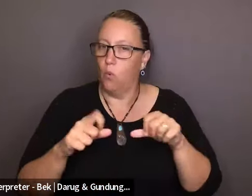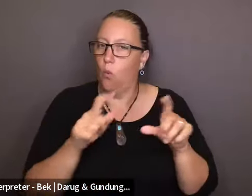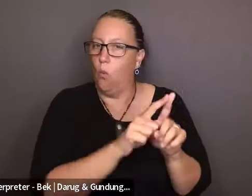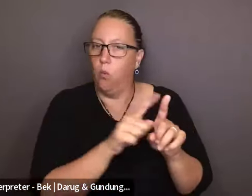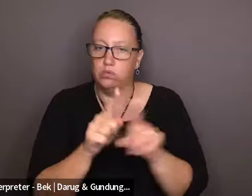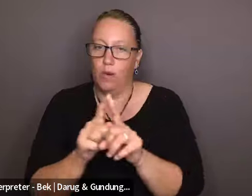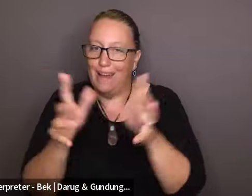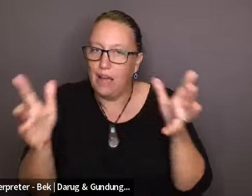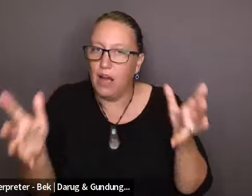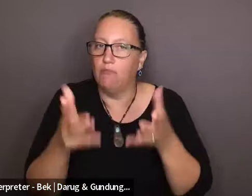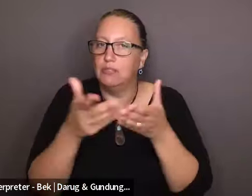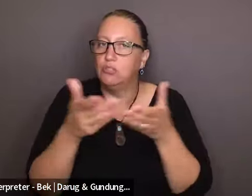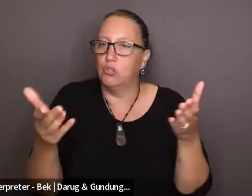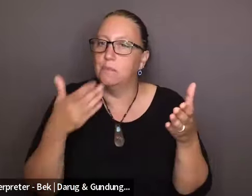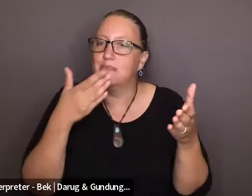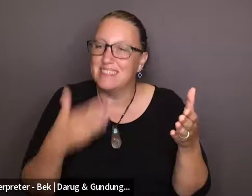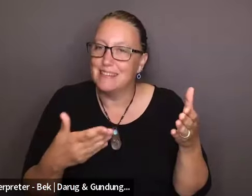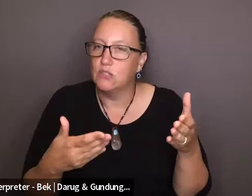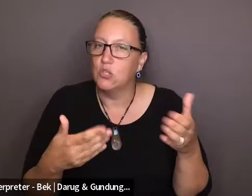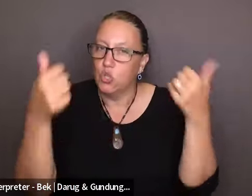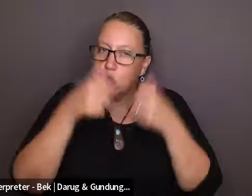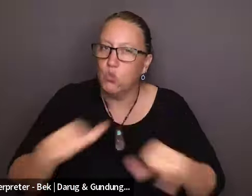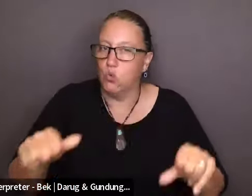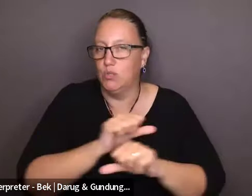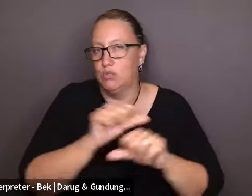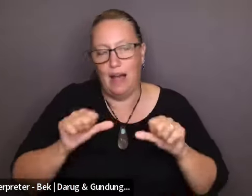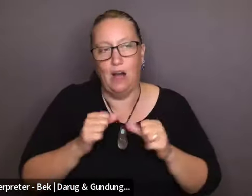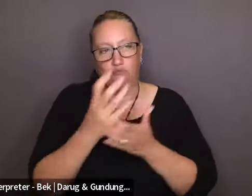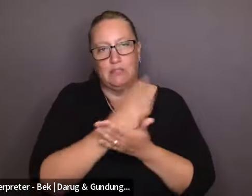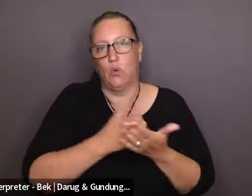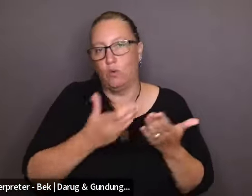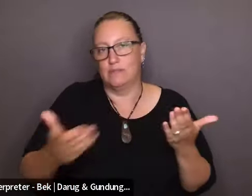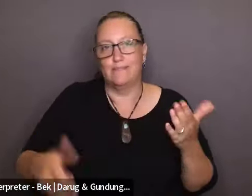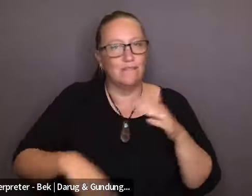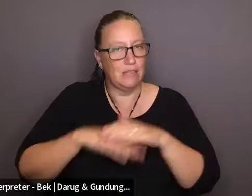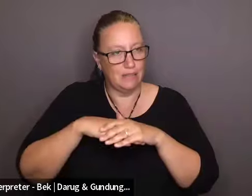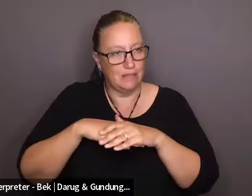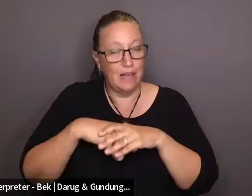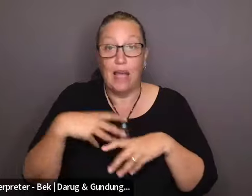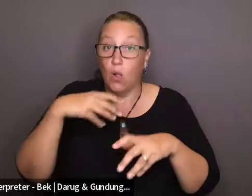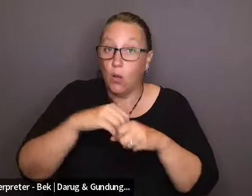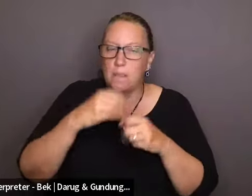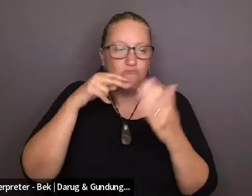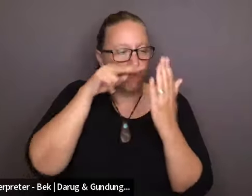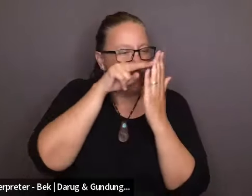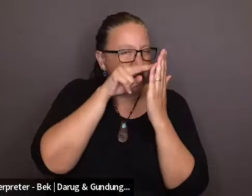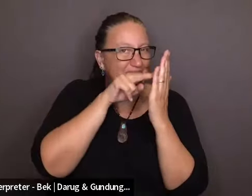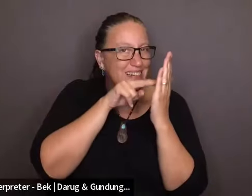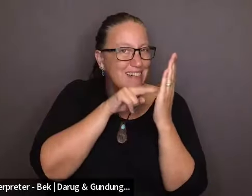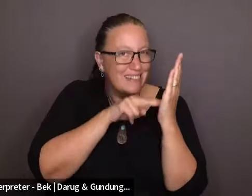many of these themes throughout today's sessions and we do also encourage people to make full use of the